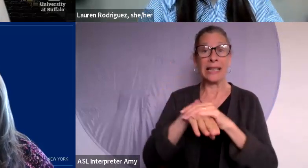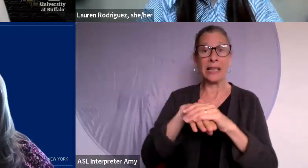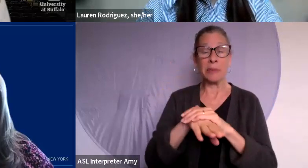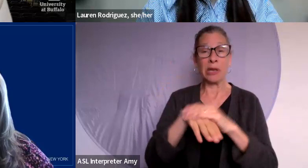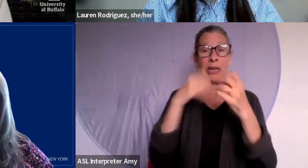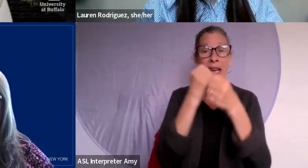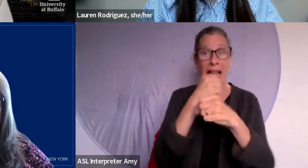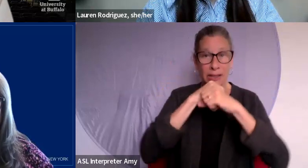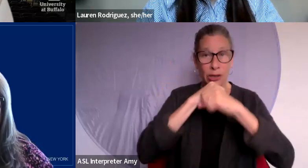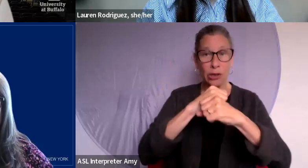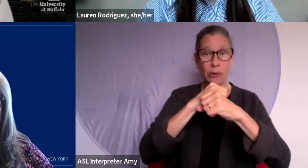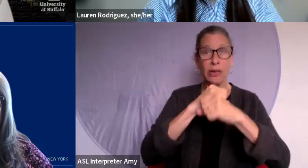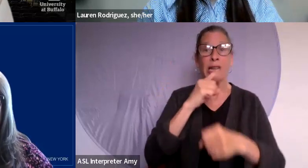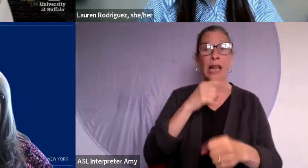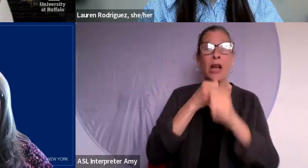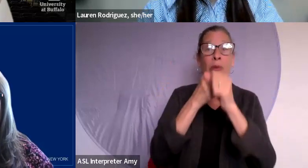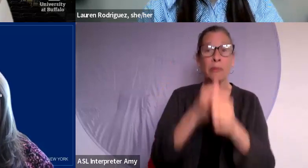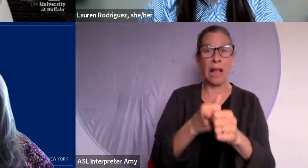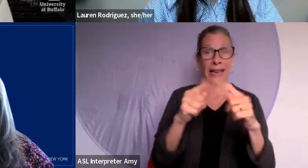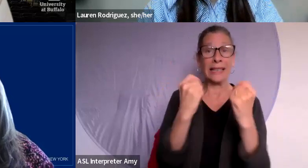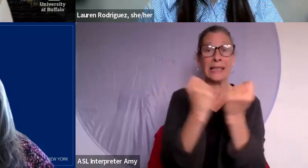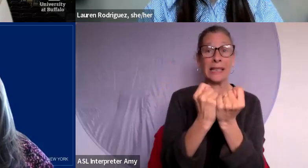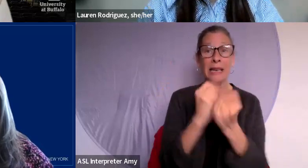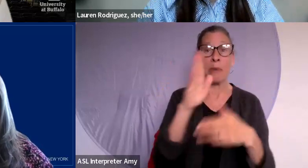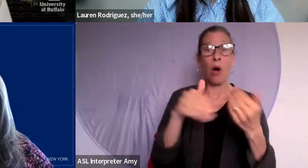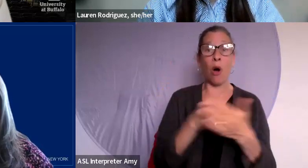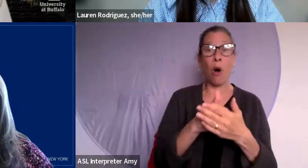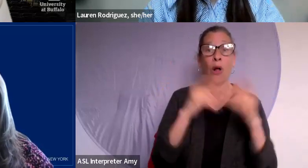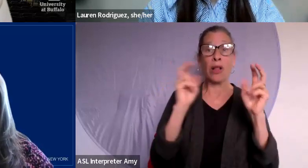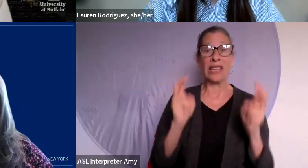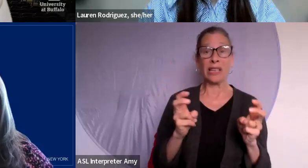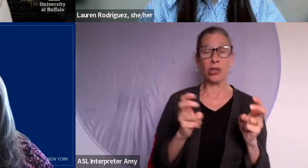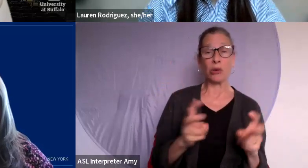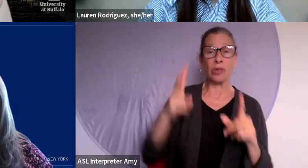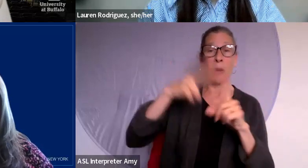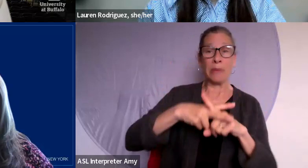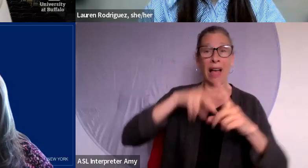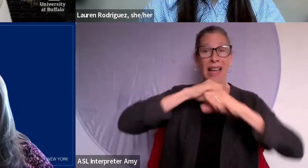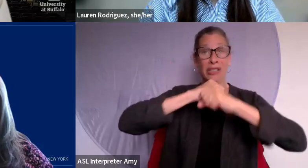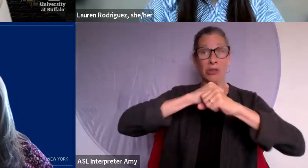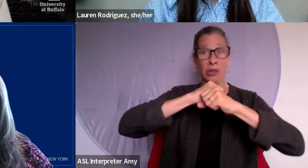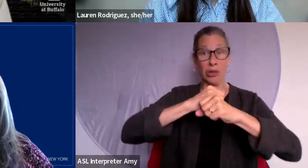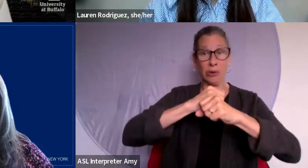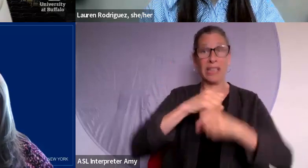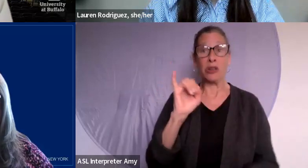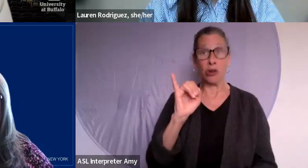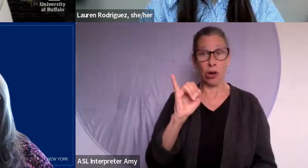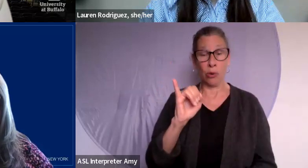Because all the issues that I'm talking about around EIT accessibility apply to security, as well, you're all, I'm sure